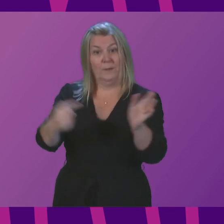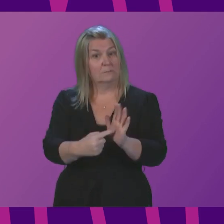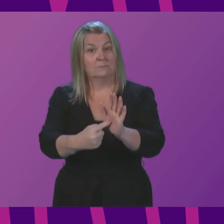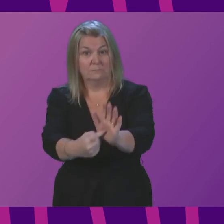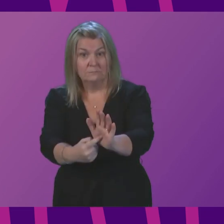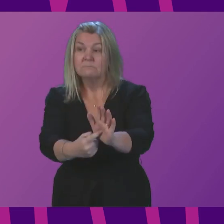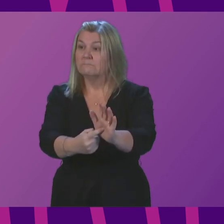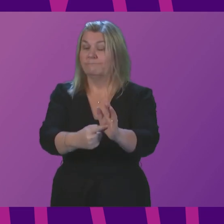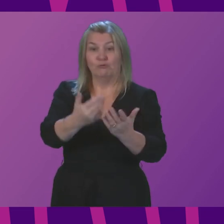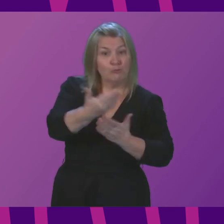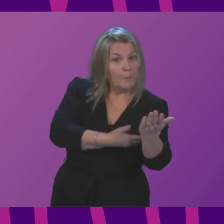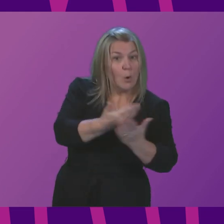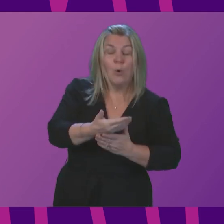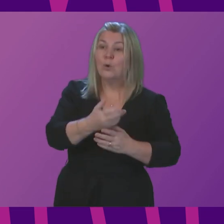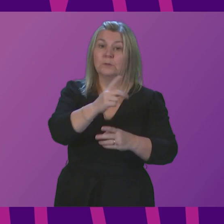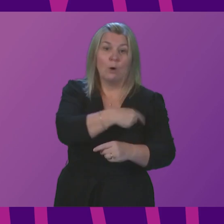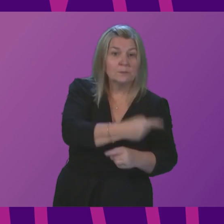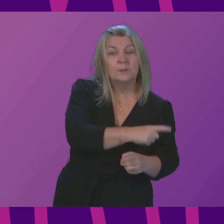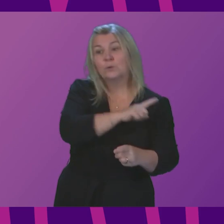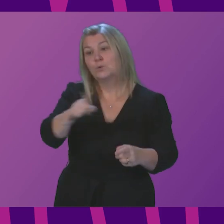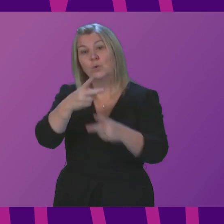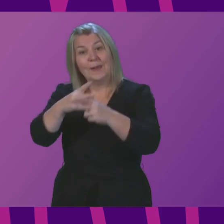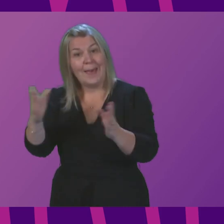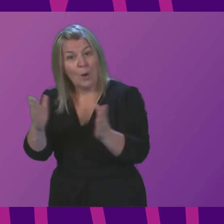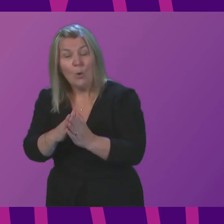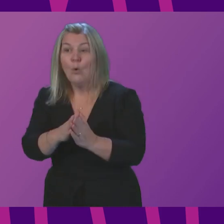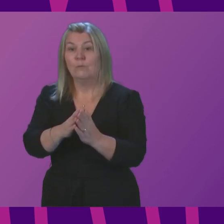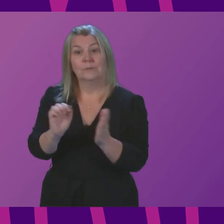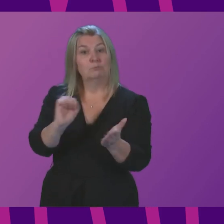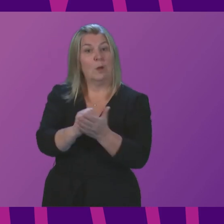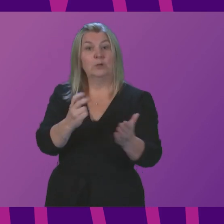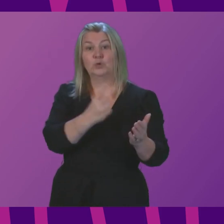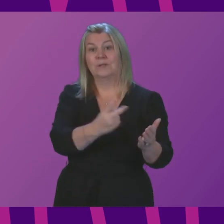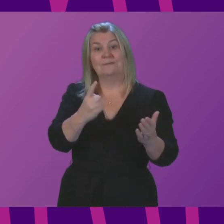to care homes” report that was published on 21 April, which, if memory serves me correctly,